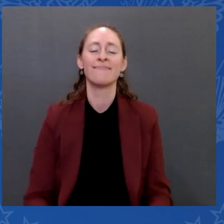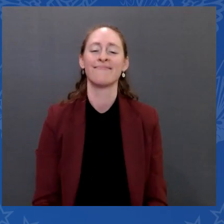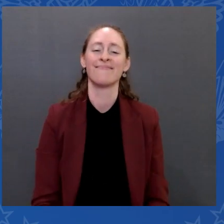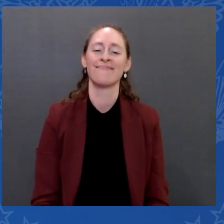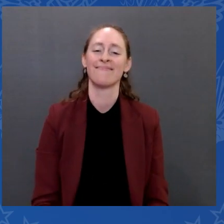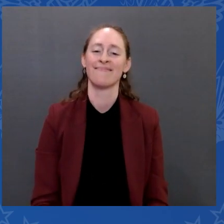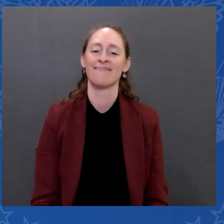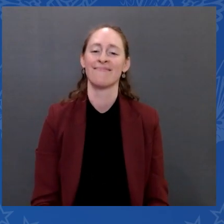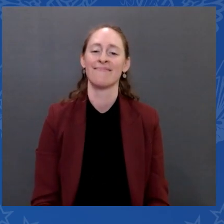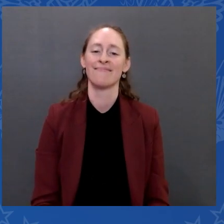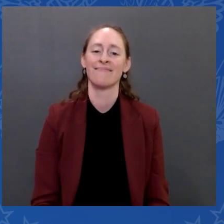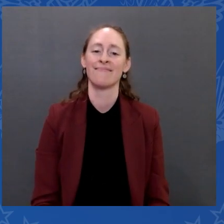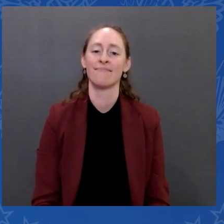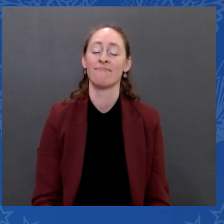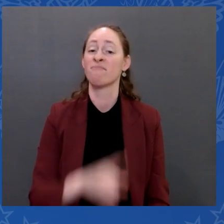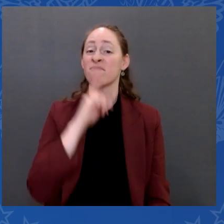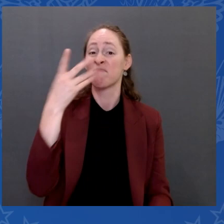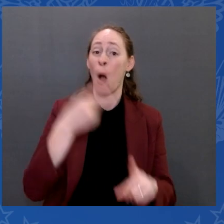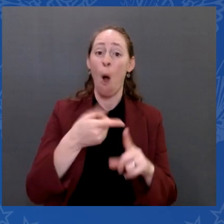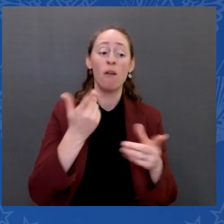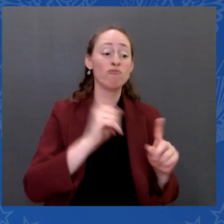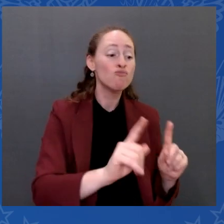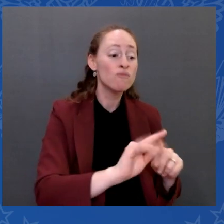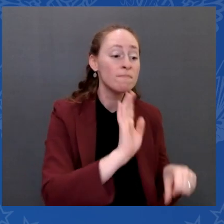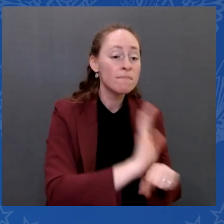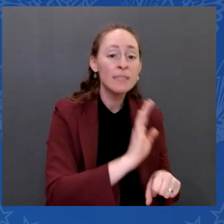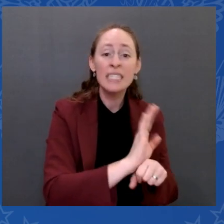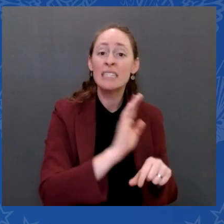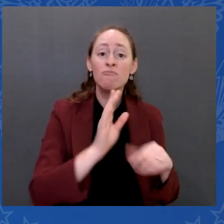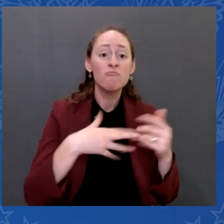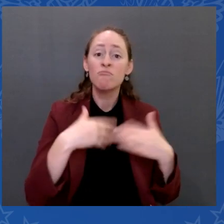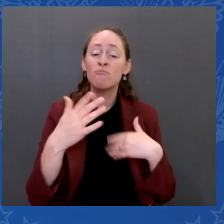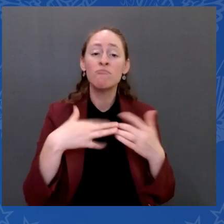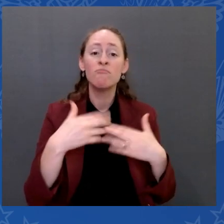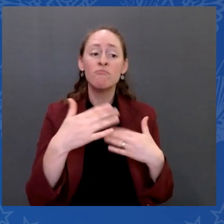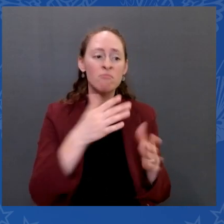By creating opportunities to onshore microelectronics fabrication, assembly, and testing,